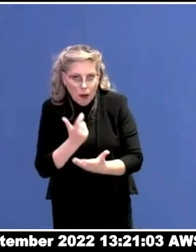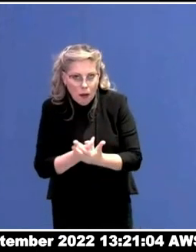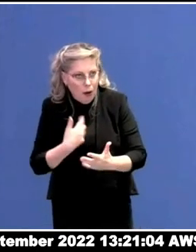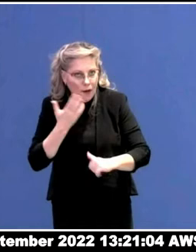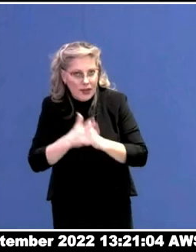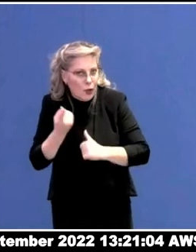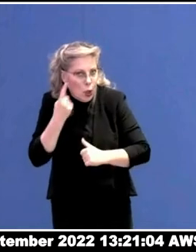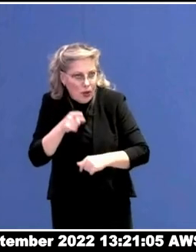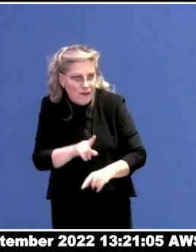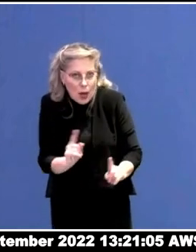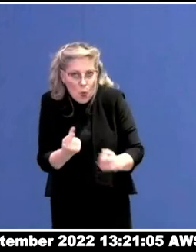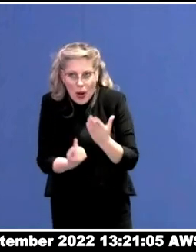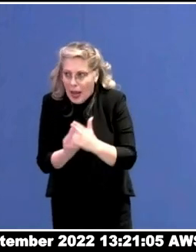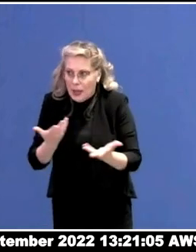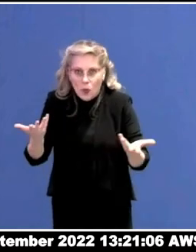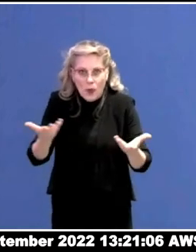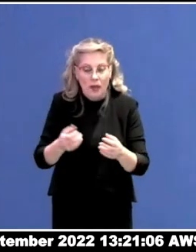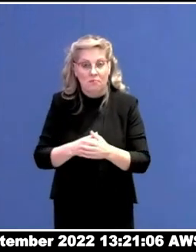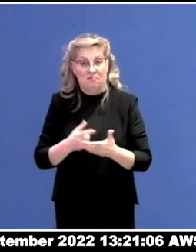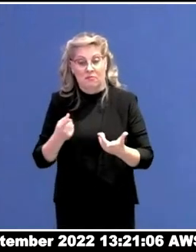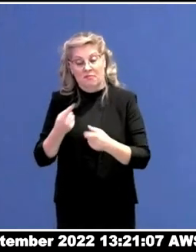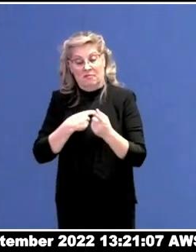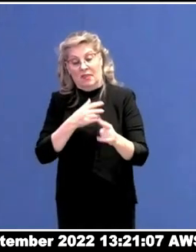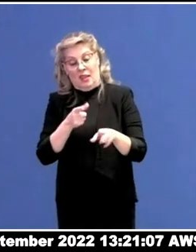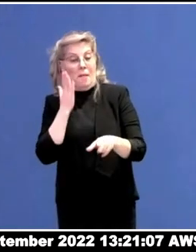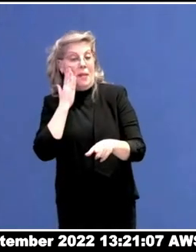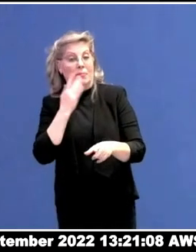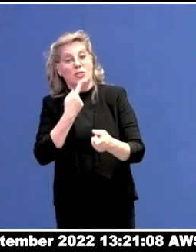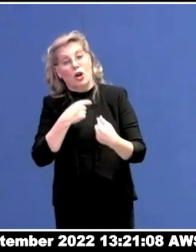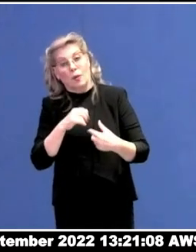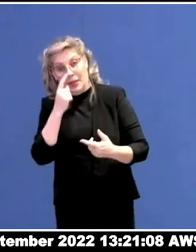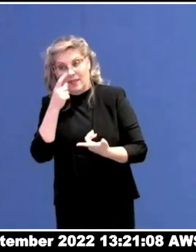So, I don't know of any other institution that's doing anything like that, but that seemed to be a success to me.